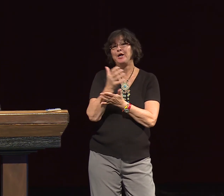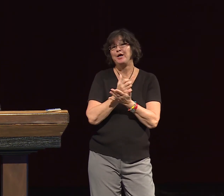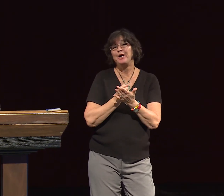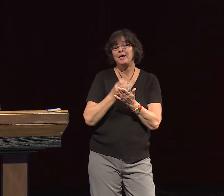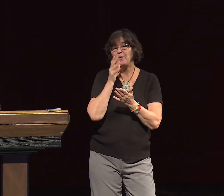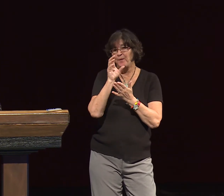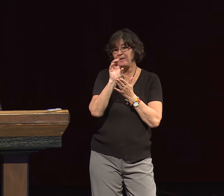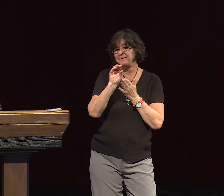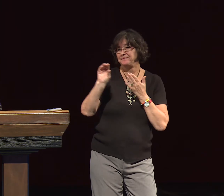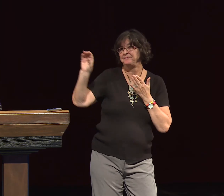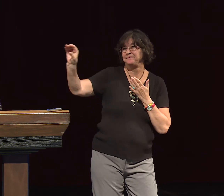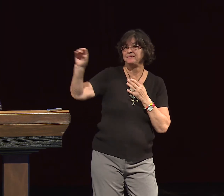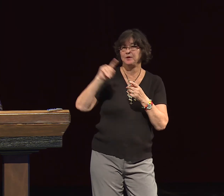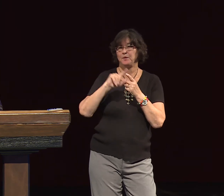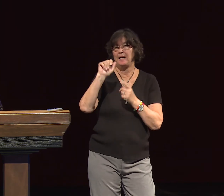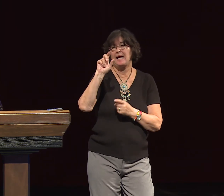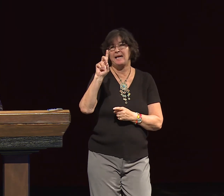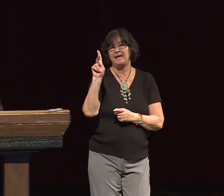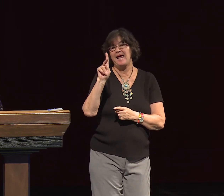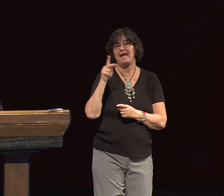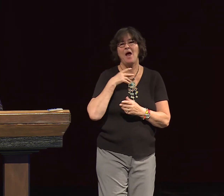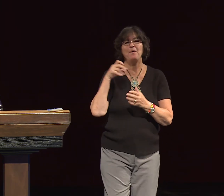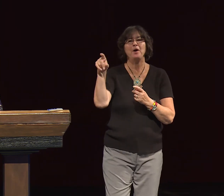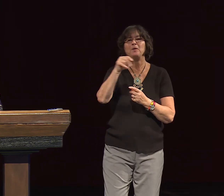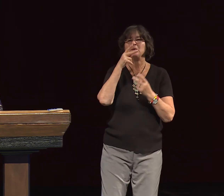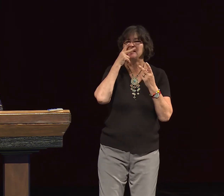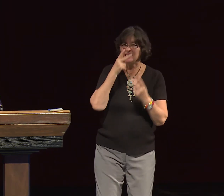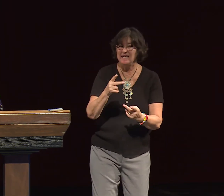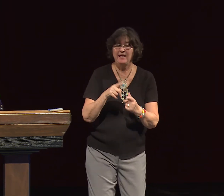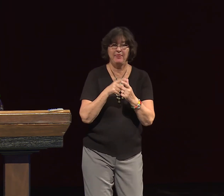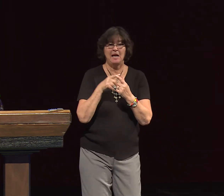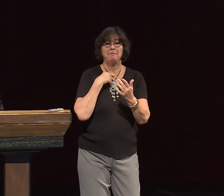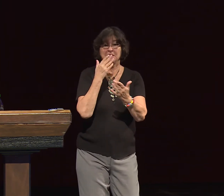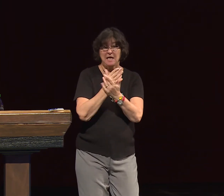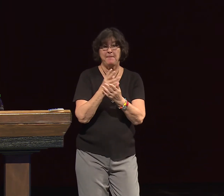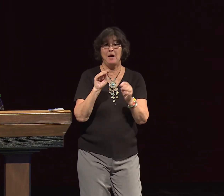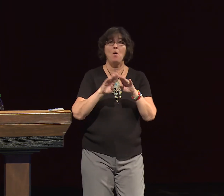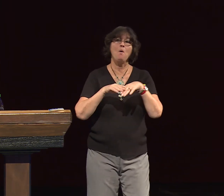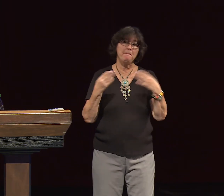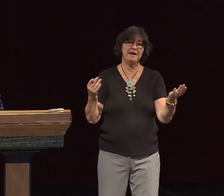I have a couple new books, and the profits from the sales of these books